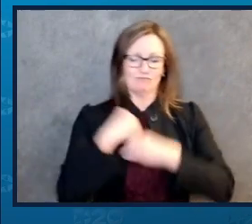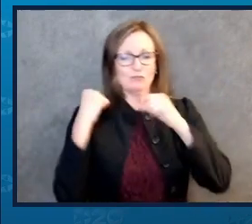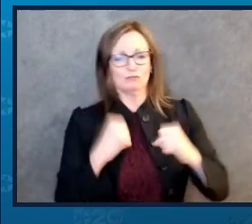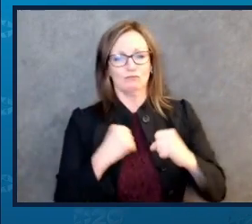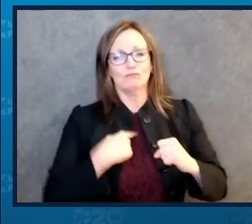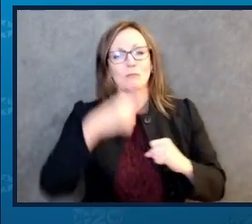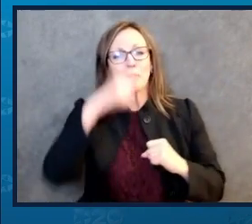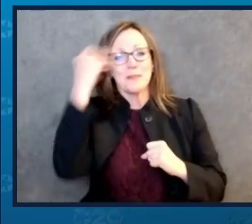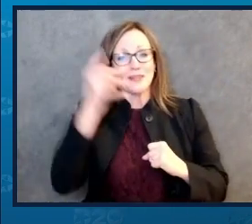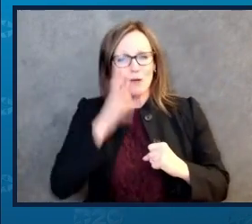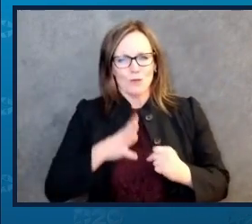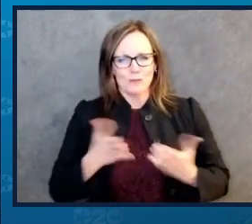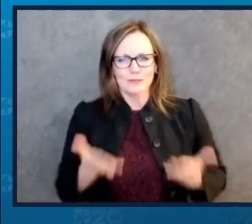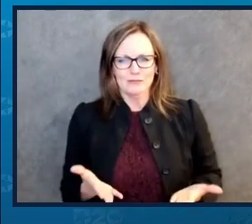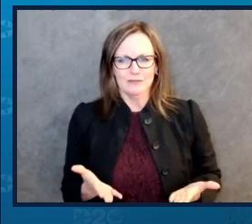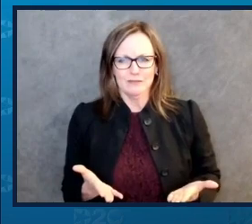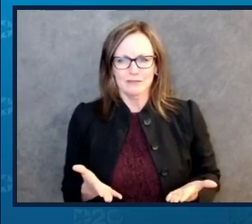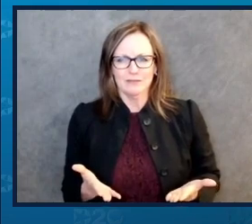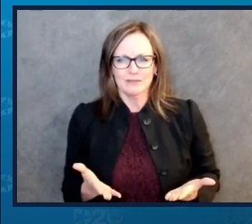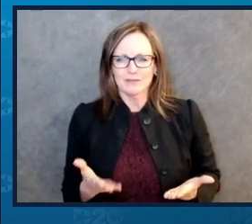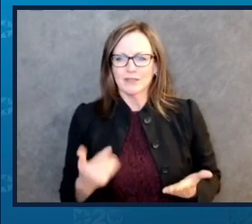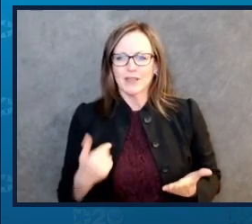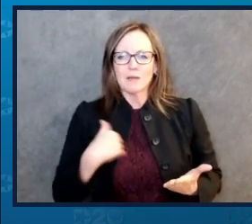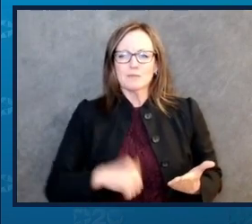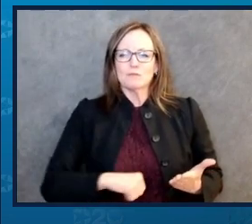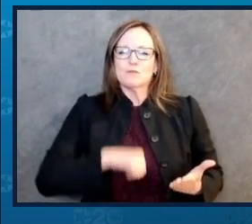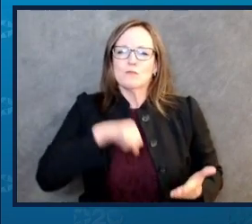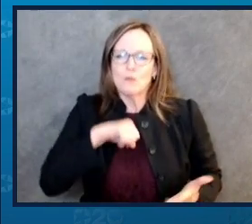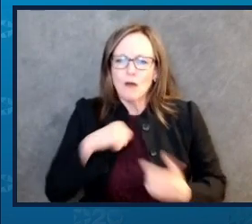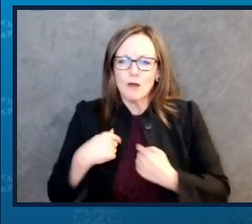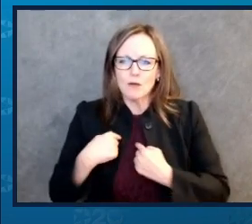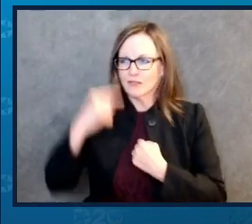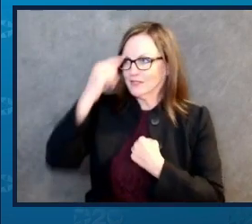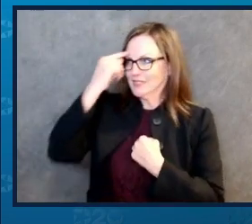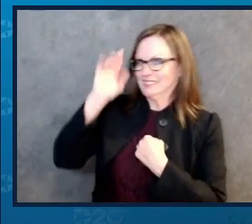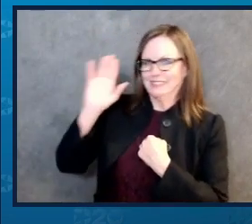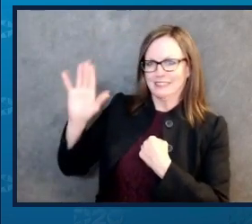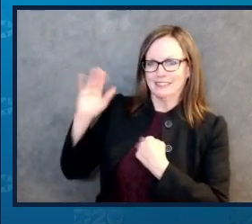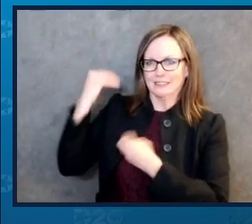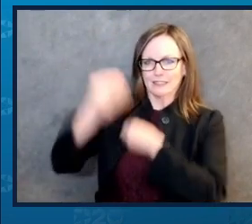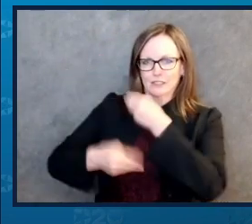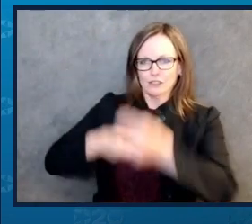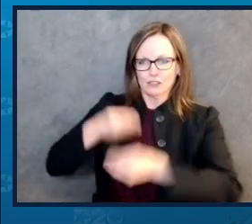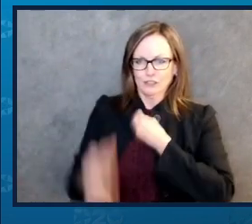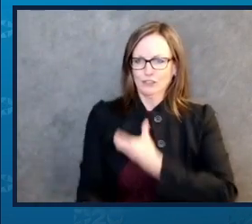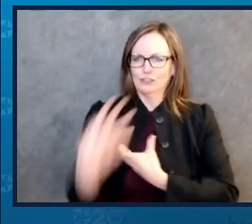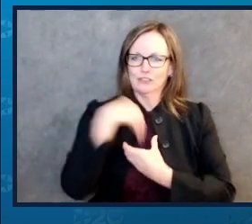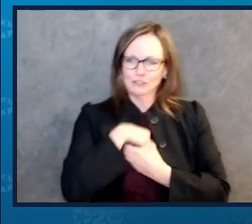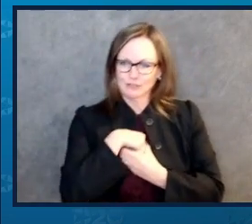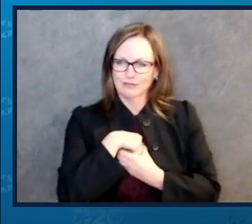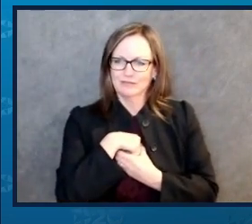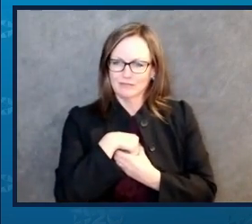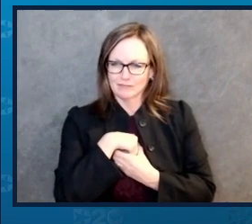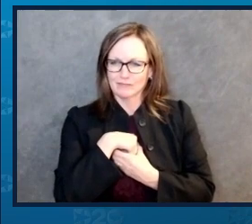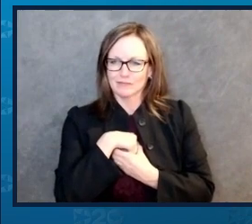SHE RAISED US TO BE PROUD OF OUR INDIAN HERITAGE. SHE TAUGHT US TO PUT FAMILY